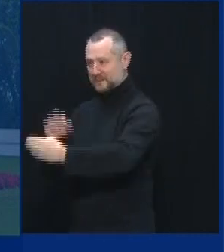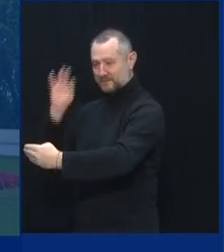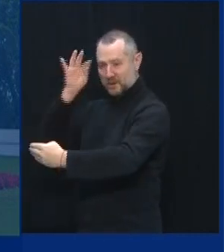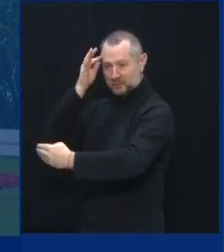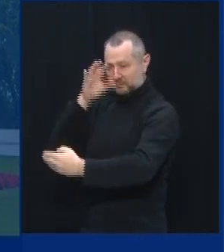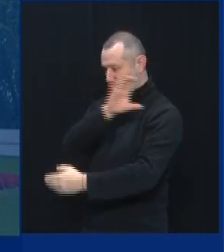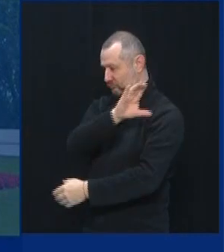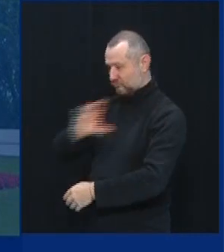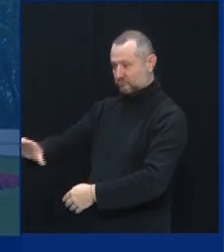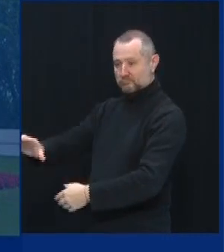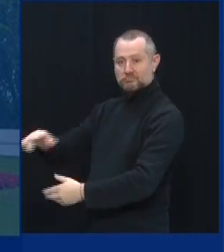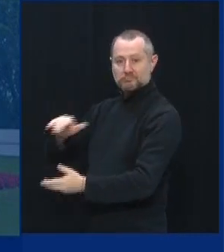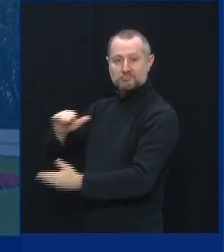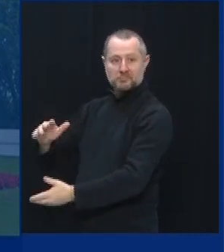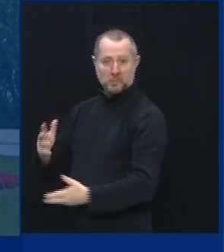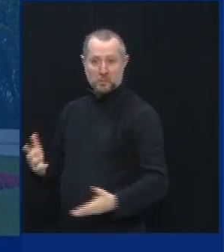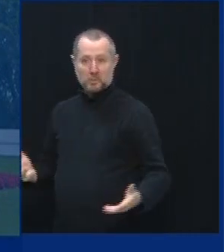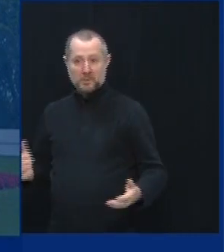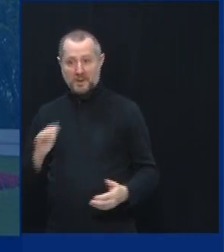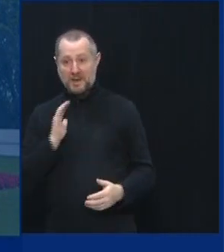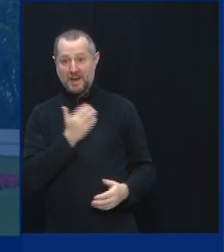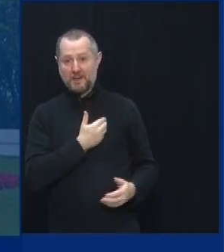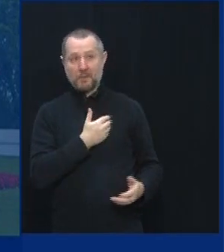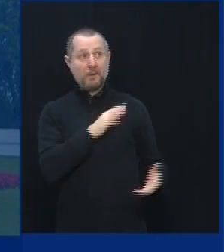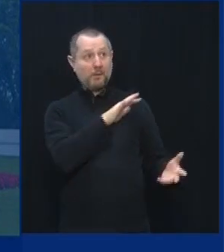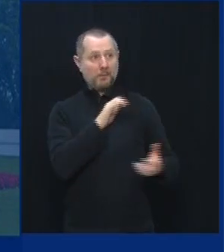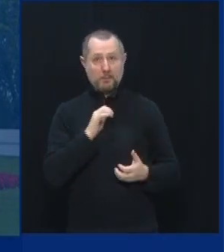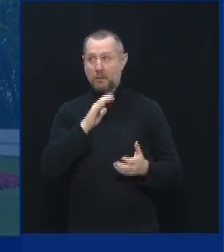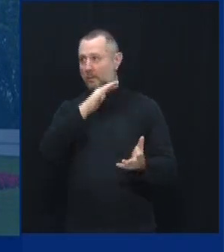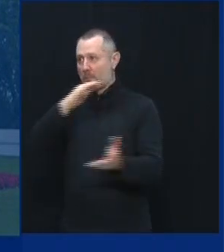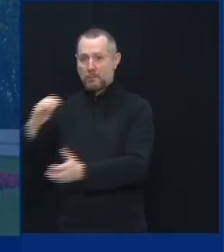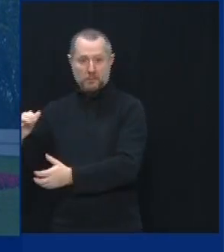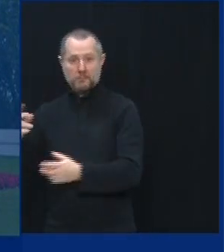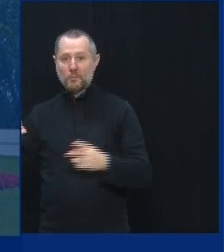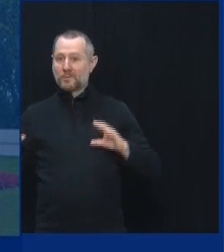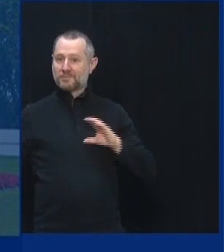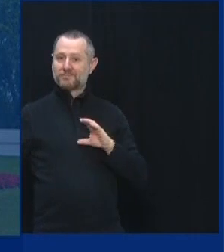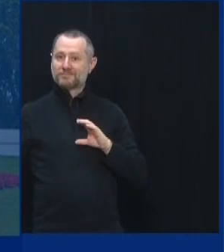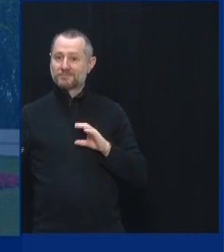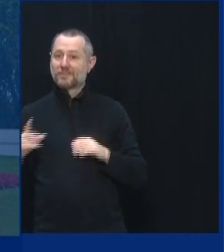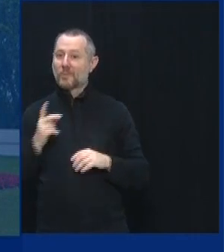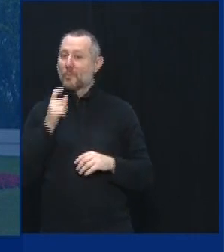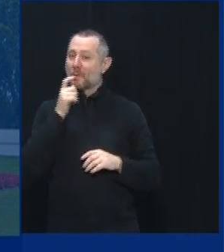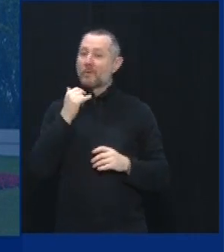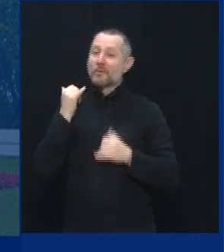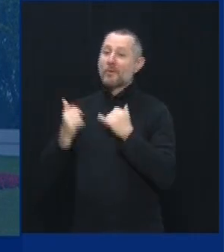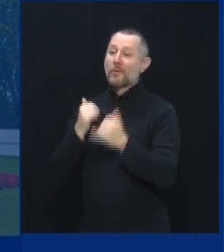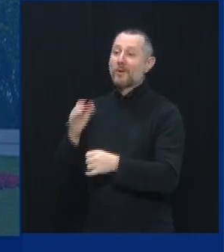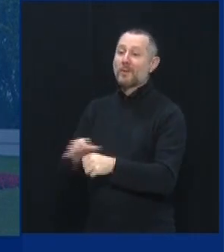PHARMACIES ARE GOING TO GET AN ADDITIONAL 10% DIRECTLY FROM THE FEDERAL GOVERNMENT, WHICH WILL